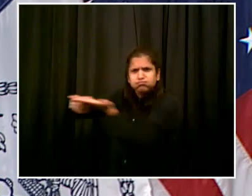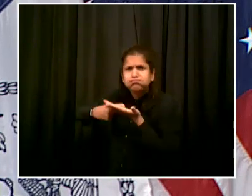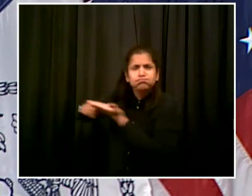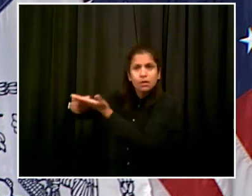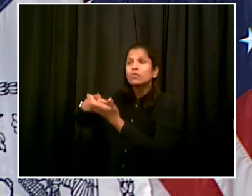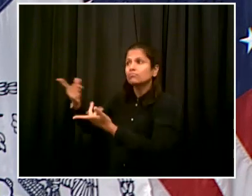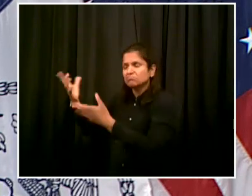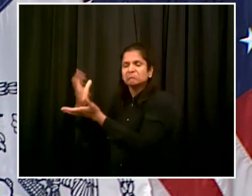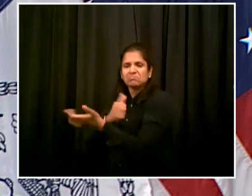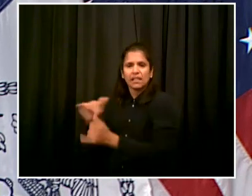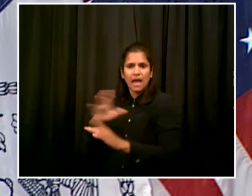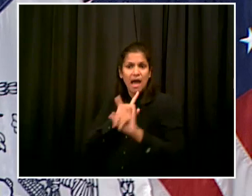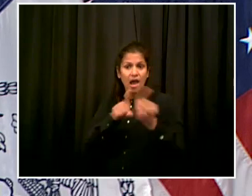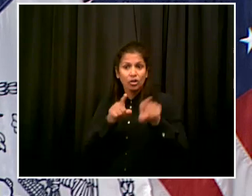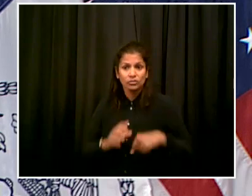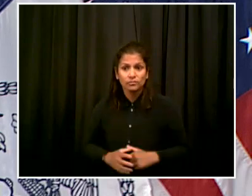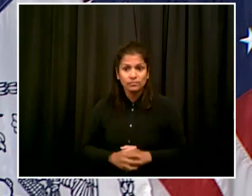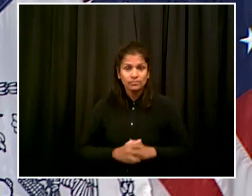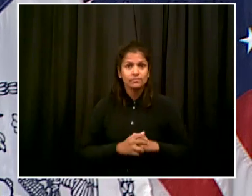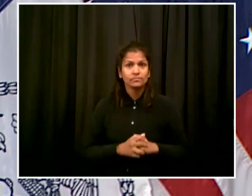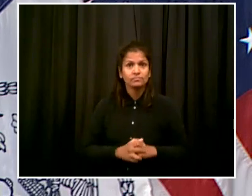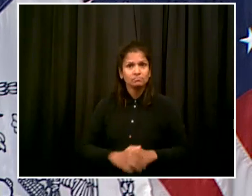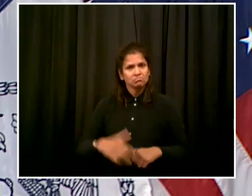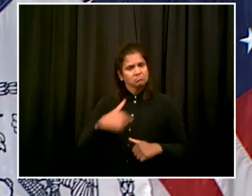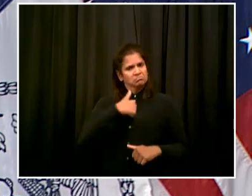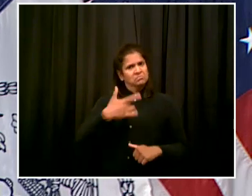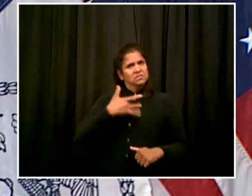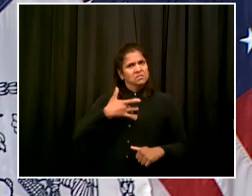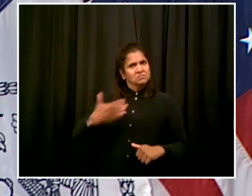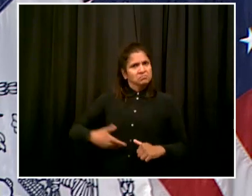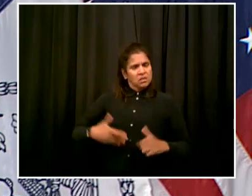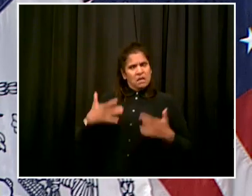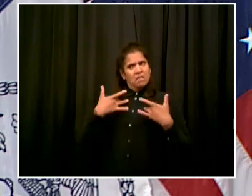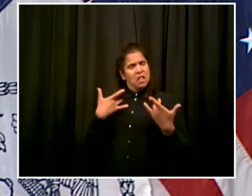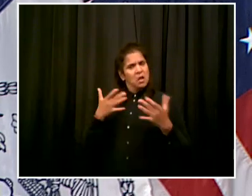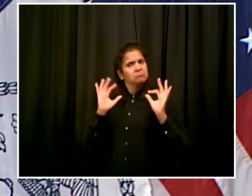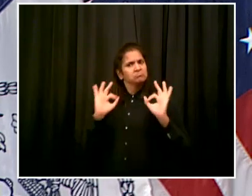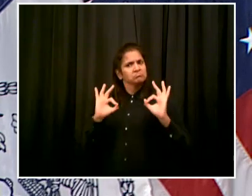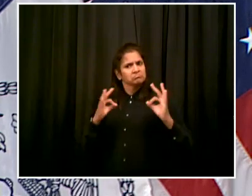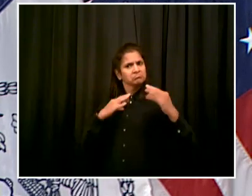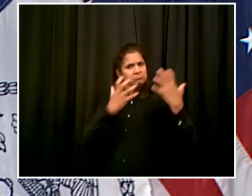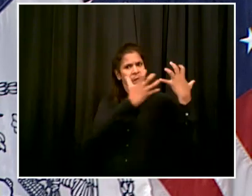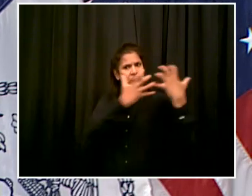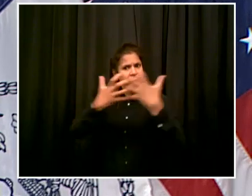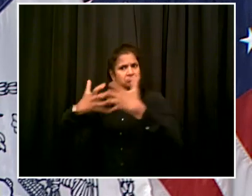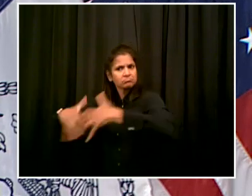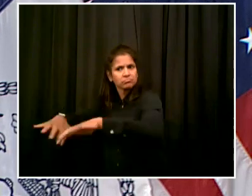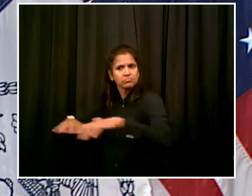I FEEL STRONGLY WE CAN BRING THE PIECES TOGETHER . IT IS THE RIHGT